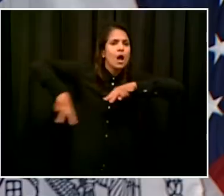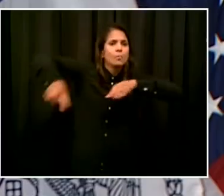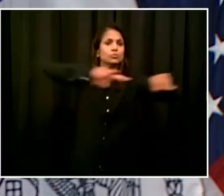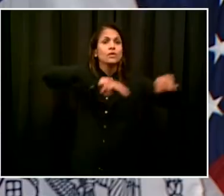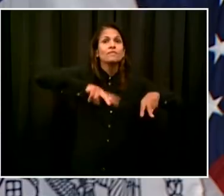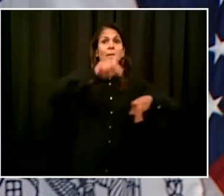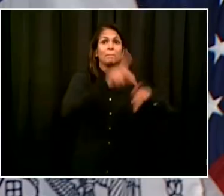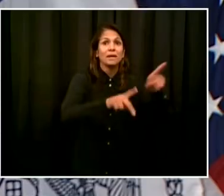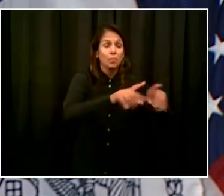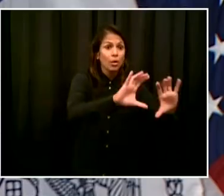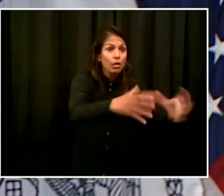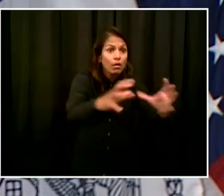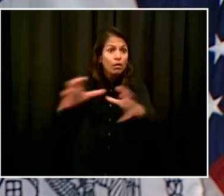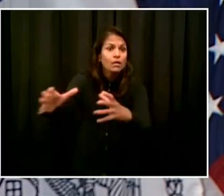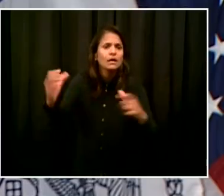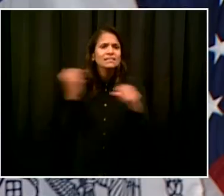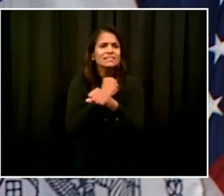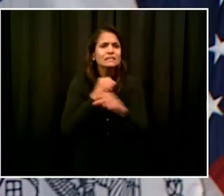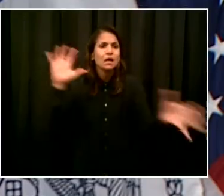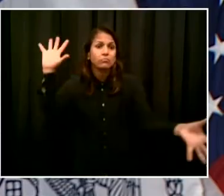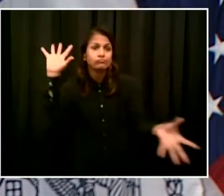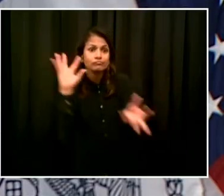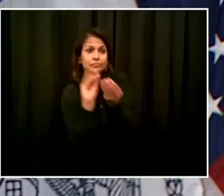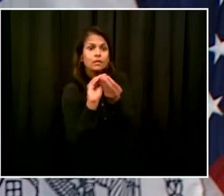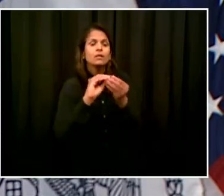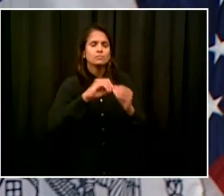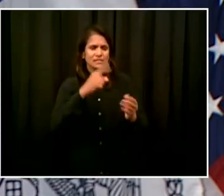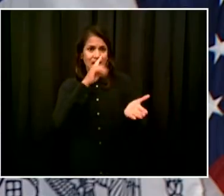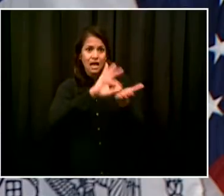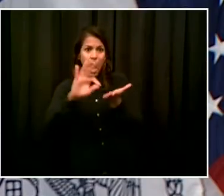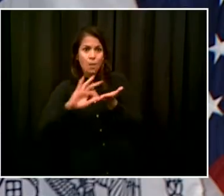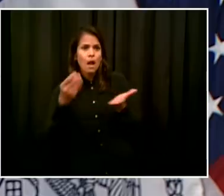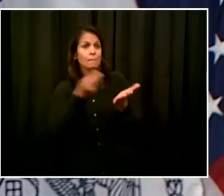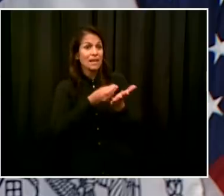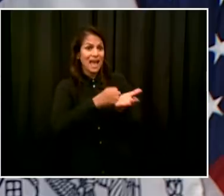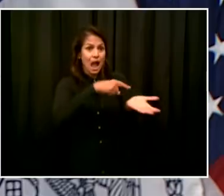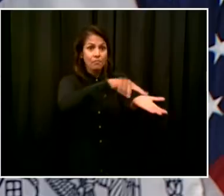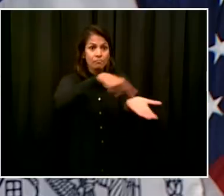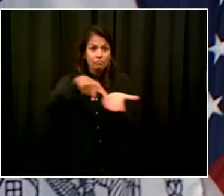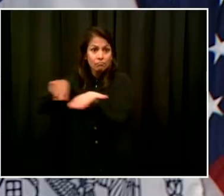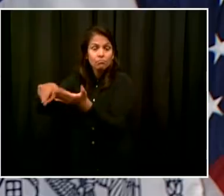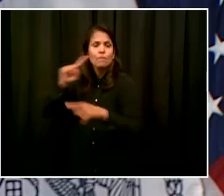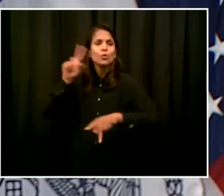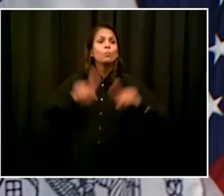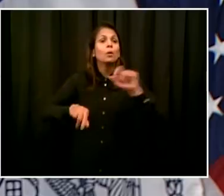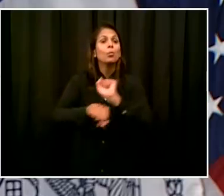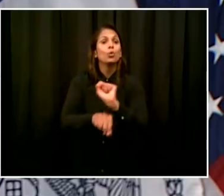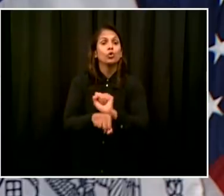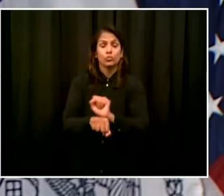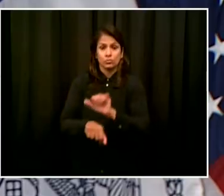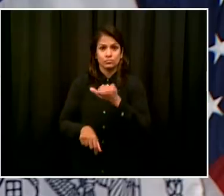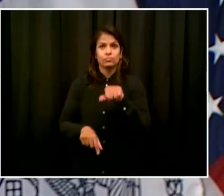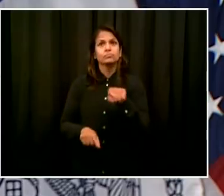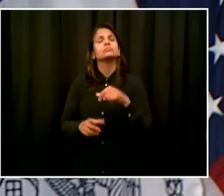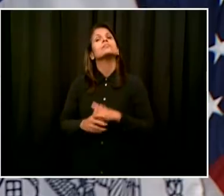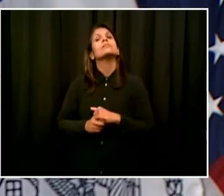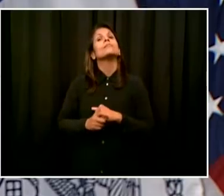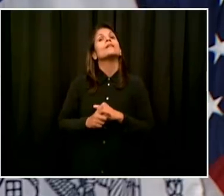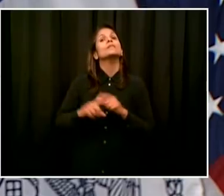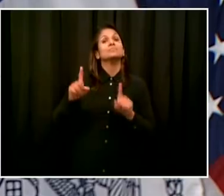WHAT THEY ARE ACHIEVING IN THEIR CONVERSATIONS WITH OUR REPRESENTATIVES IN HTE LEGISLATOR, AND WWILL BE TALKING TO THE LEGISLATIVE